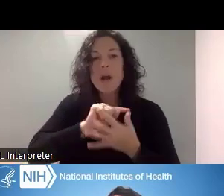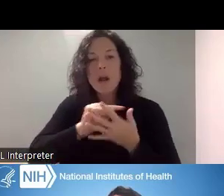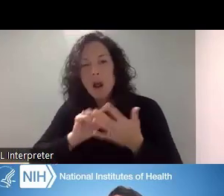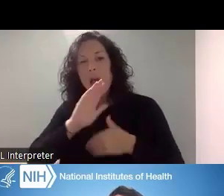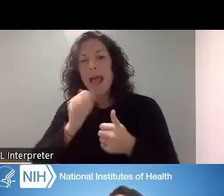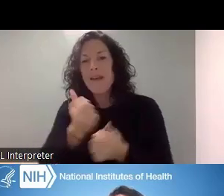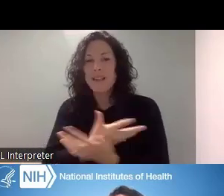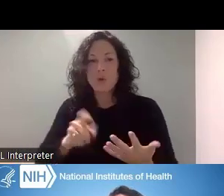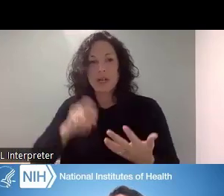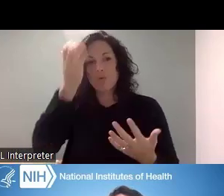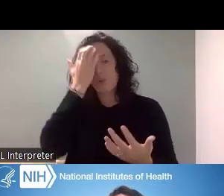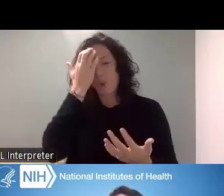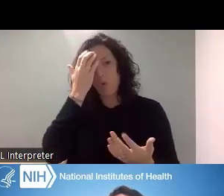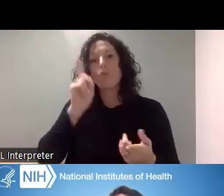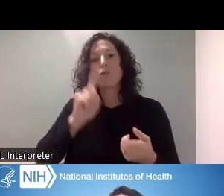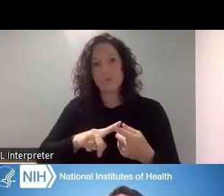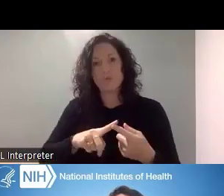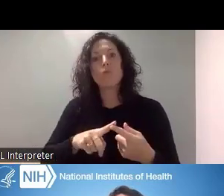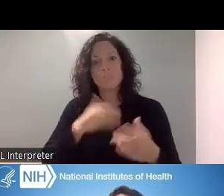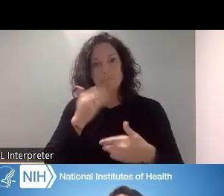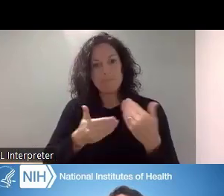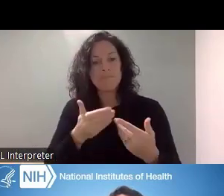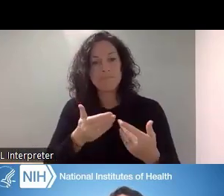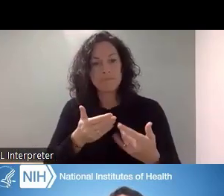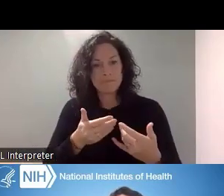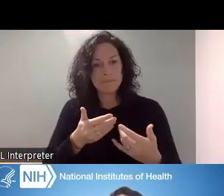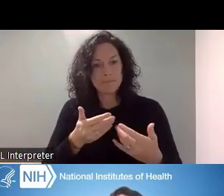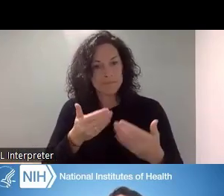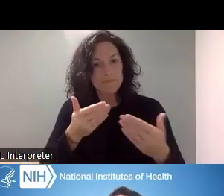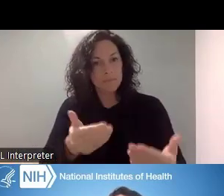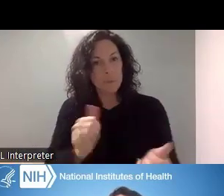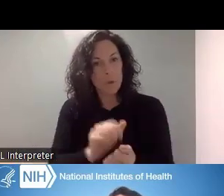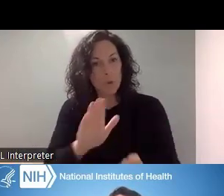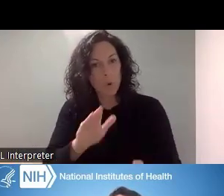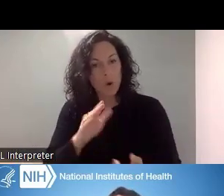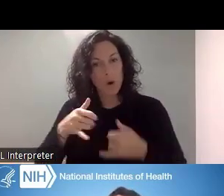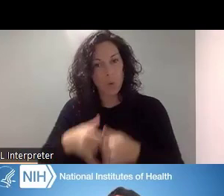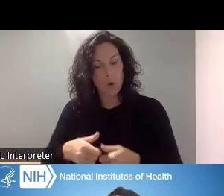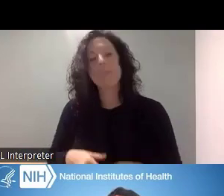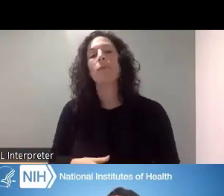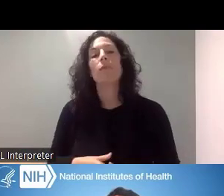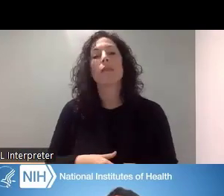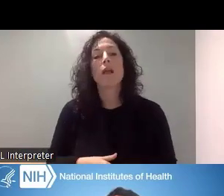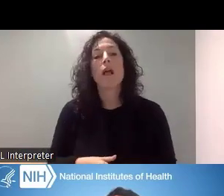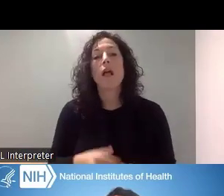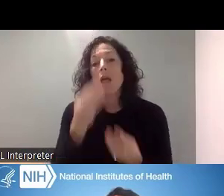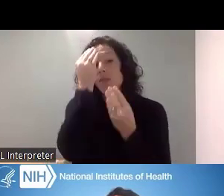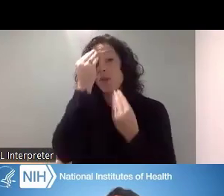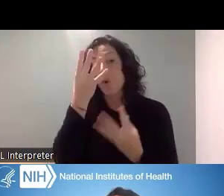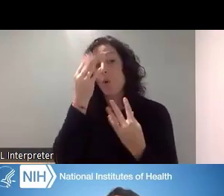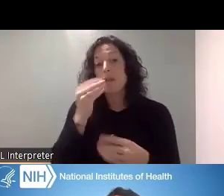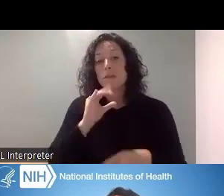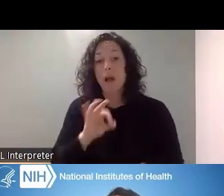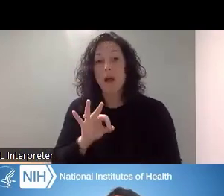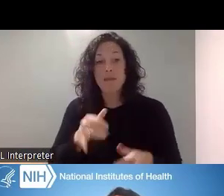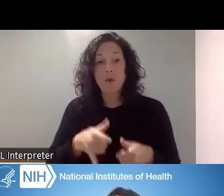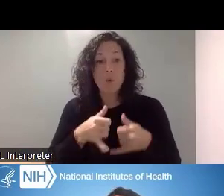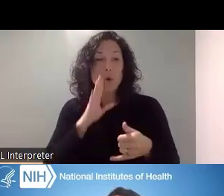in order to administer your award appropriately. So on your notice of award, you're going to see terms and conditions related to things like